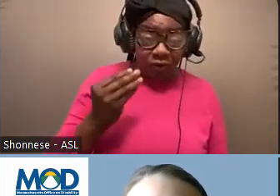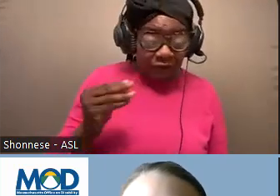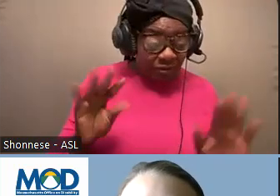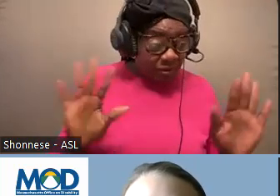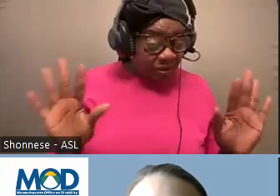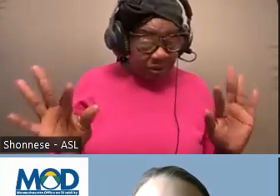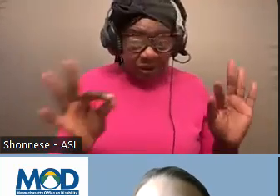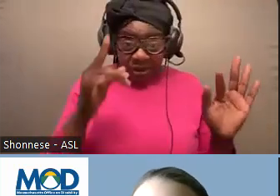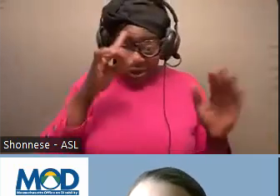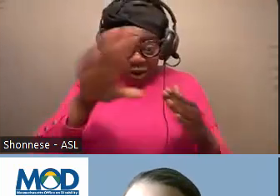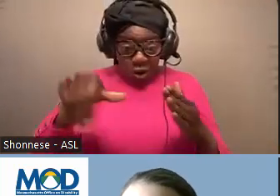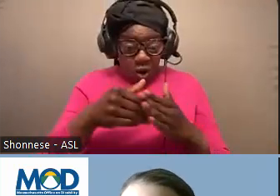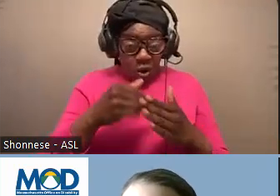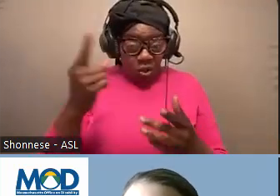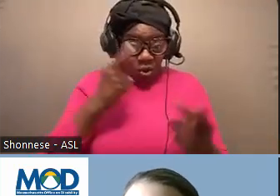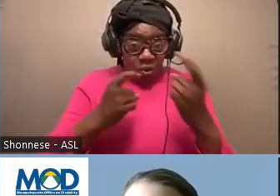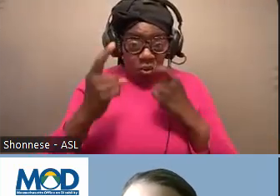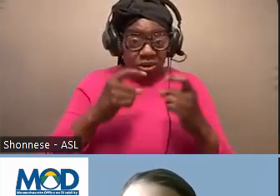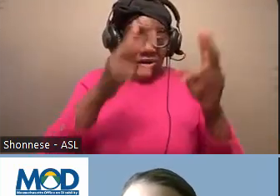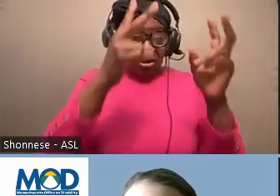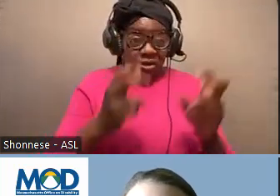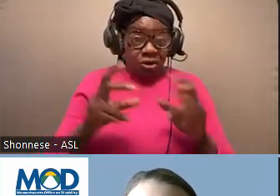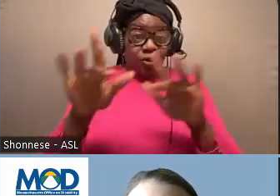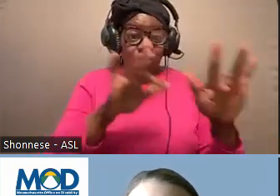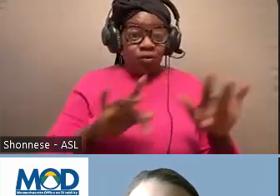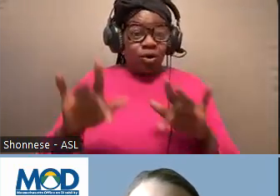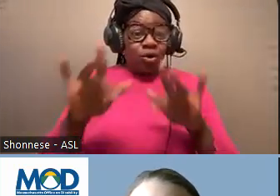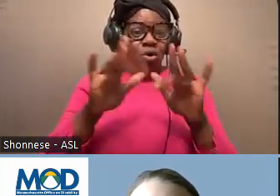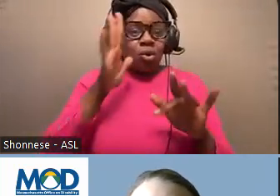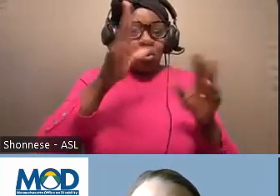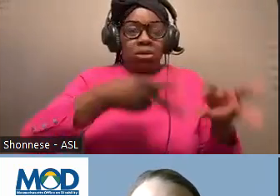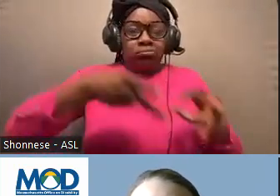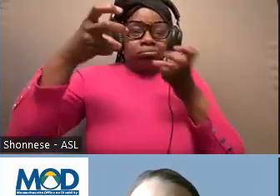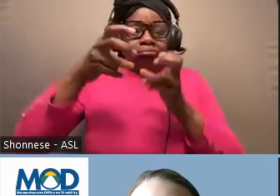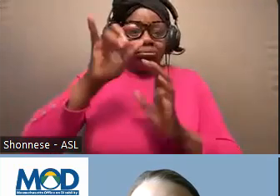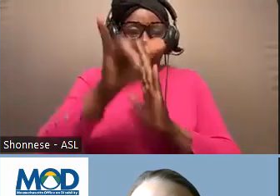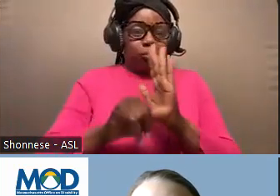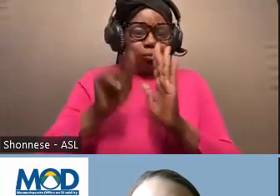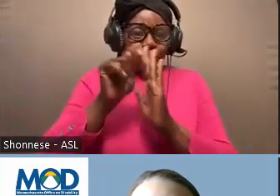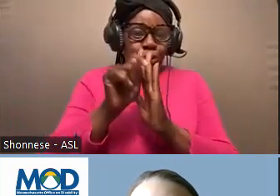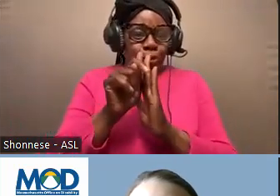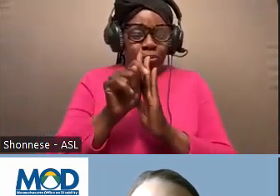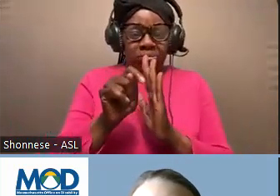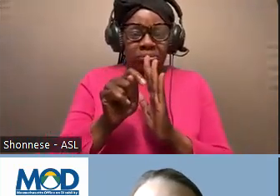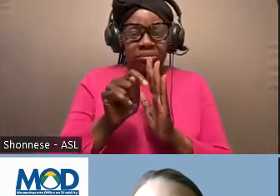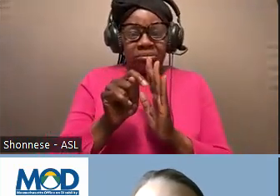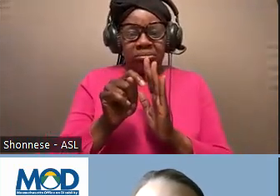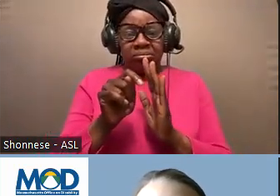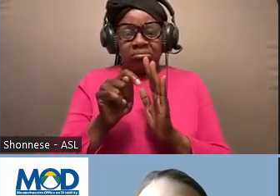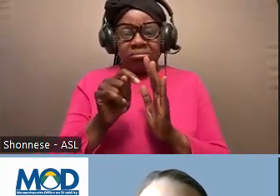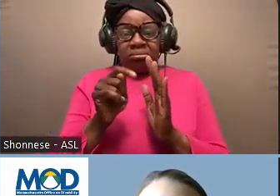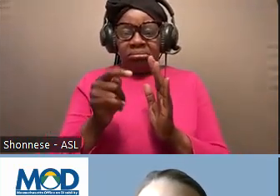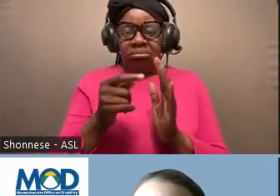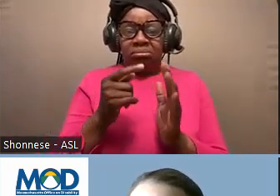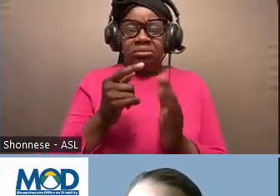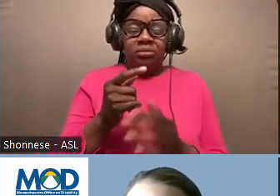all the questions. The record something going to be on our YouTube page. So, I'll make sure you all